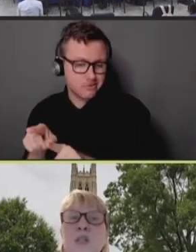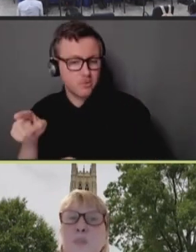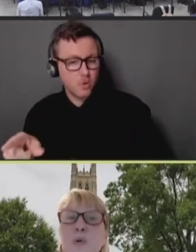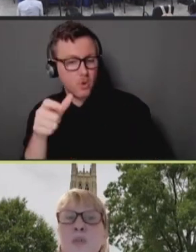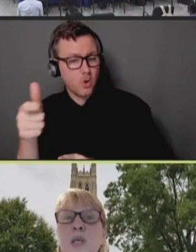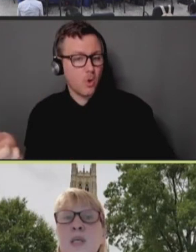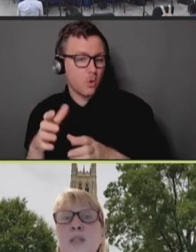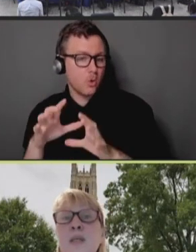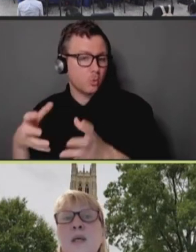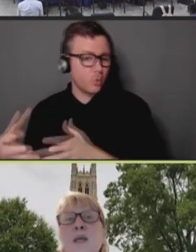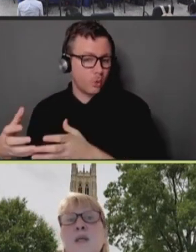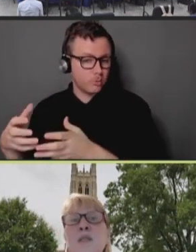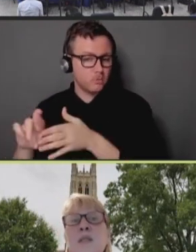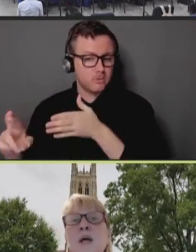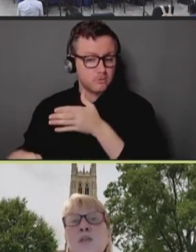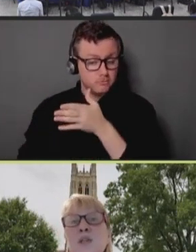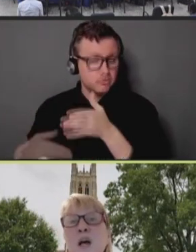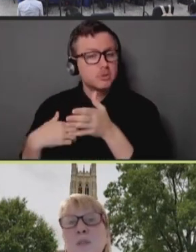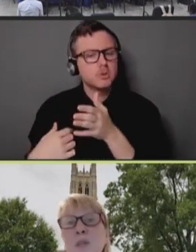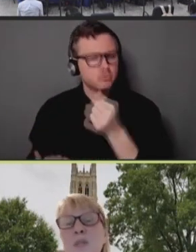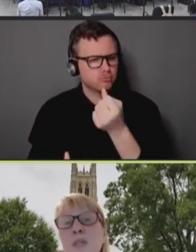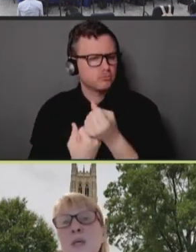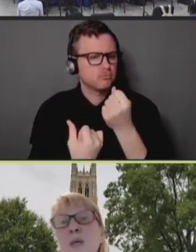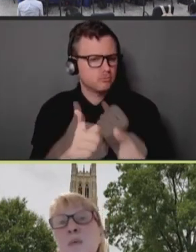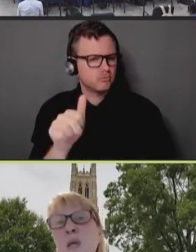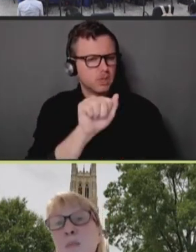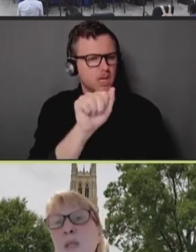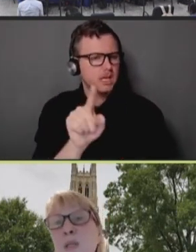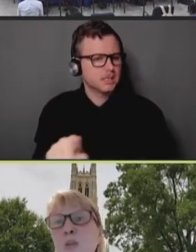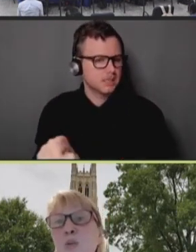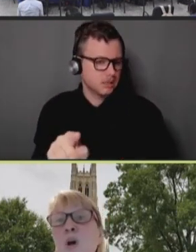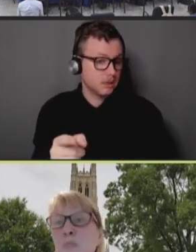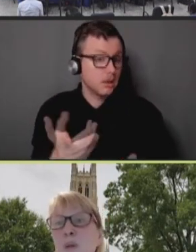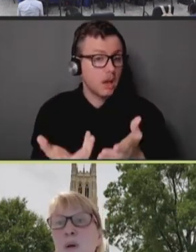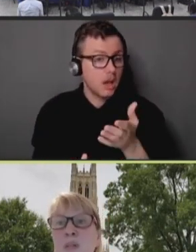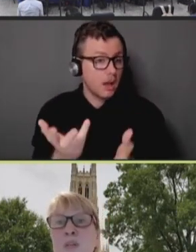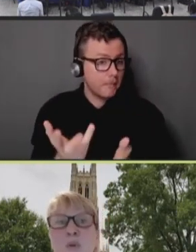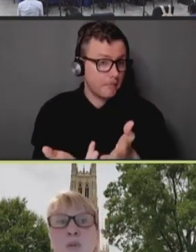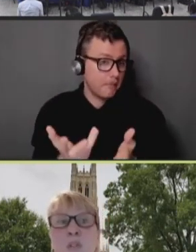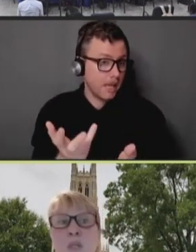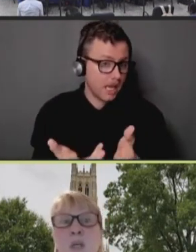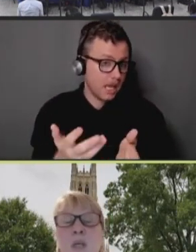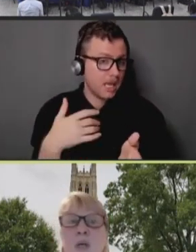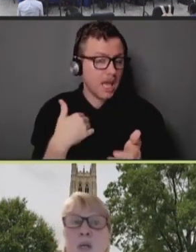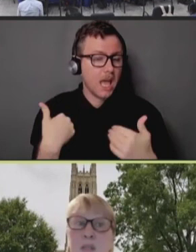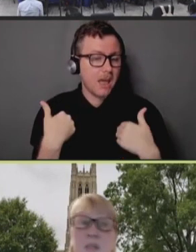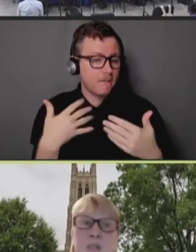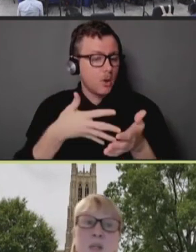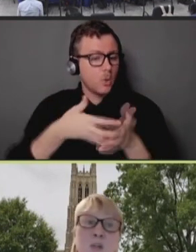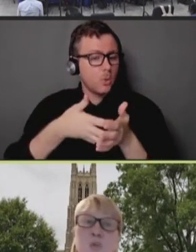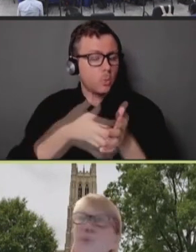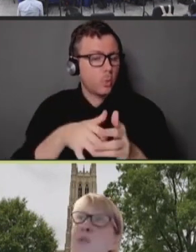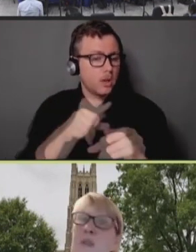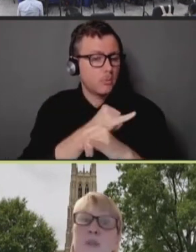support the idea that Alzheimer's may be linked to compromise community rather than two specific